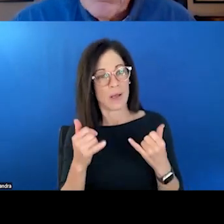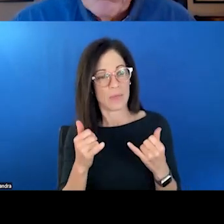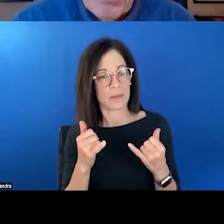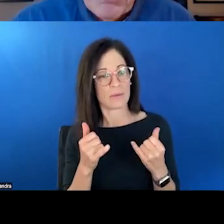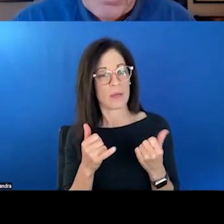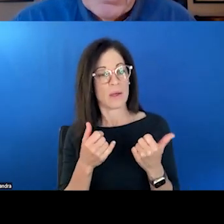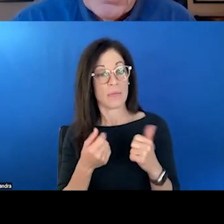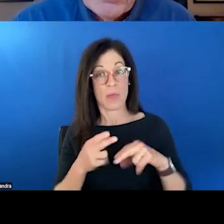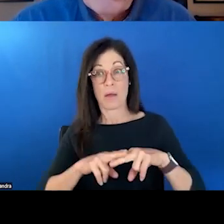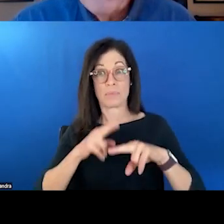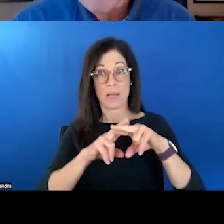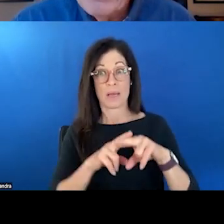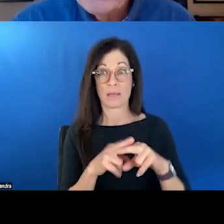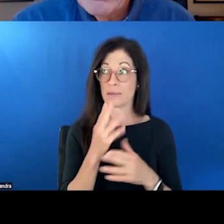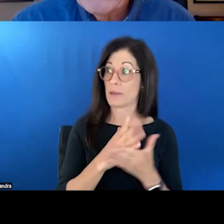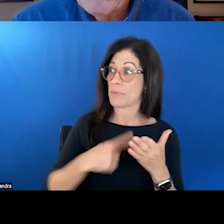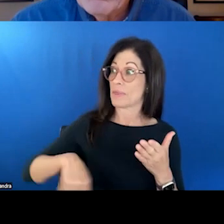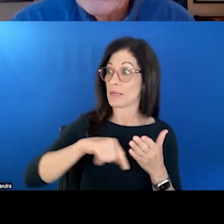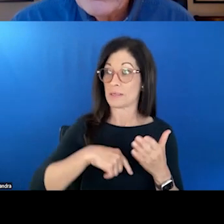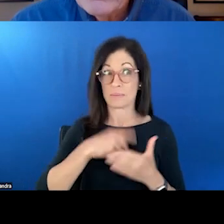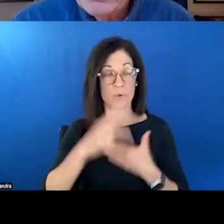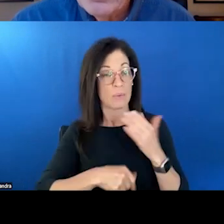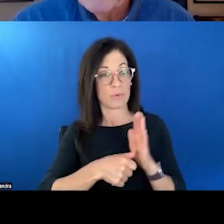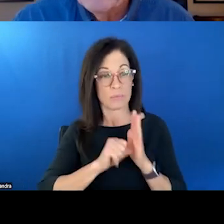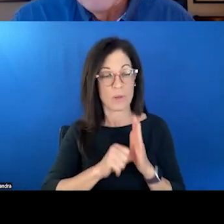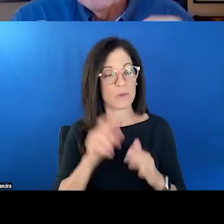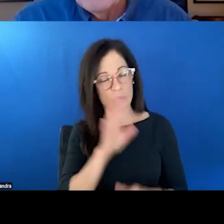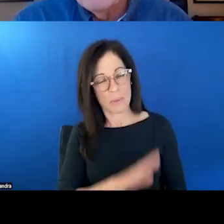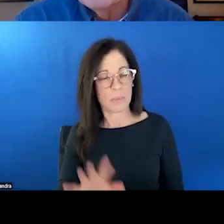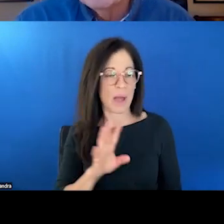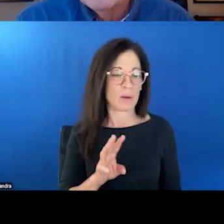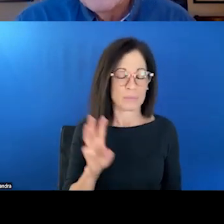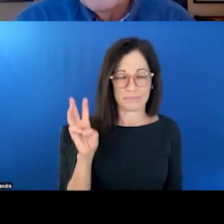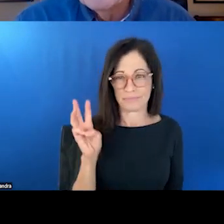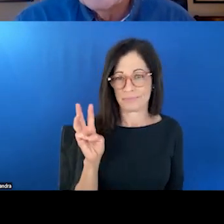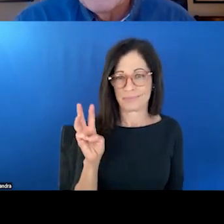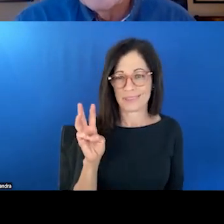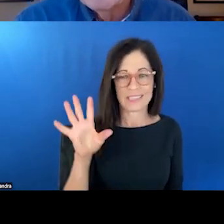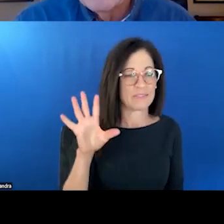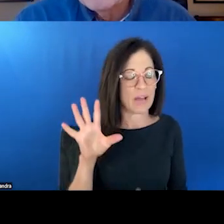THERE ARE PROBABLY 65,000 HEALTHCARE ORGANIZATIONS IN THE COUNTRY.